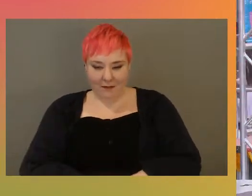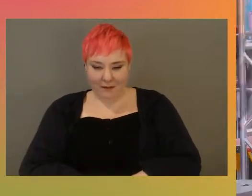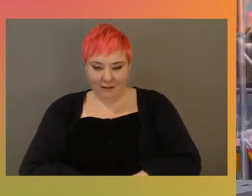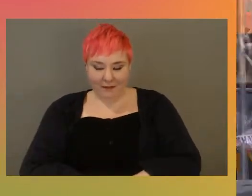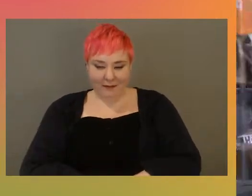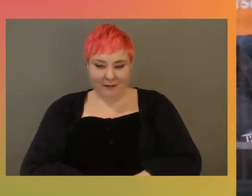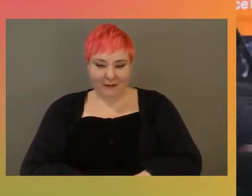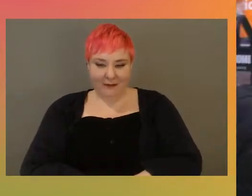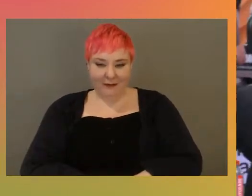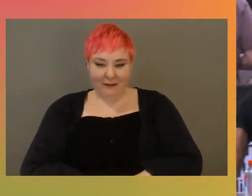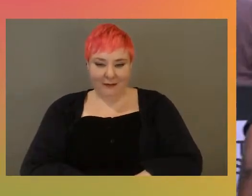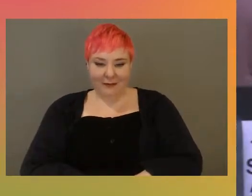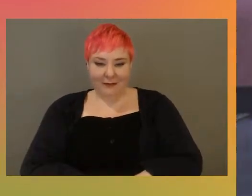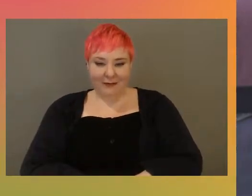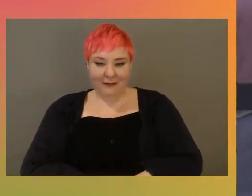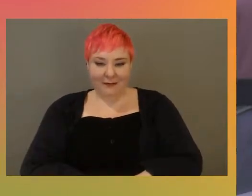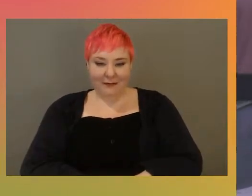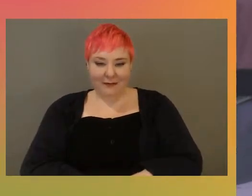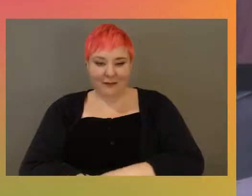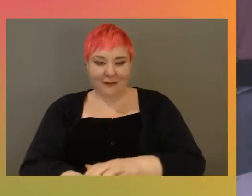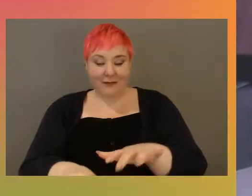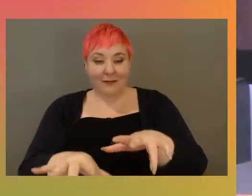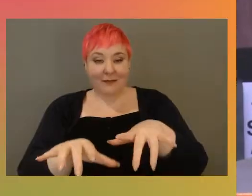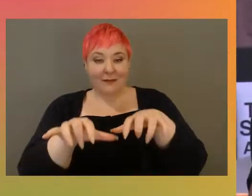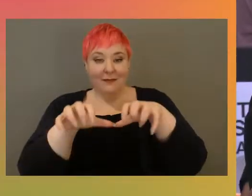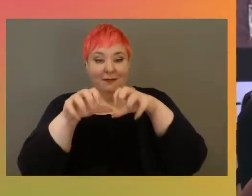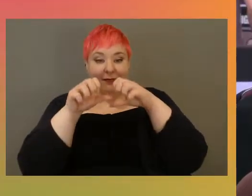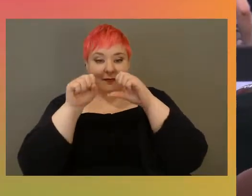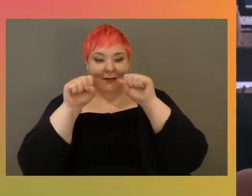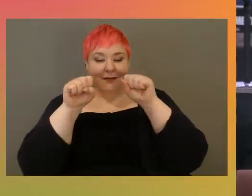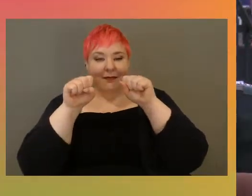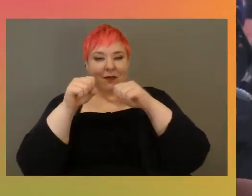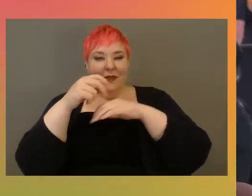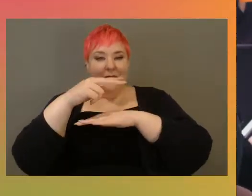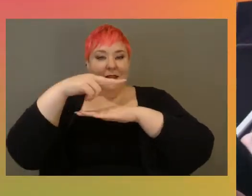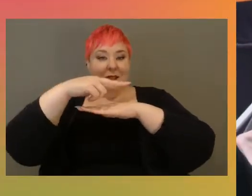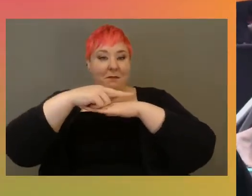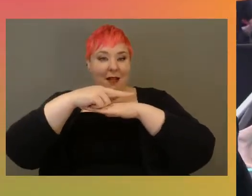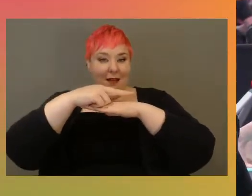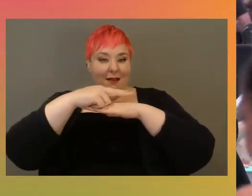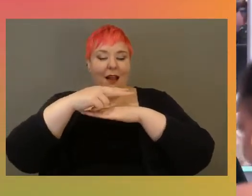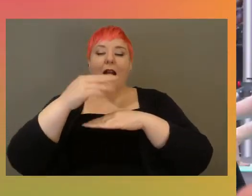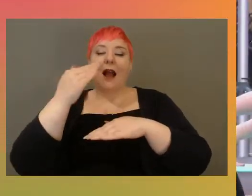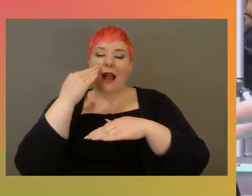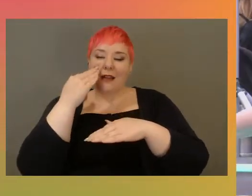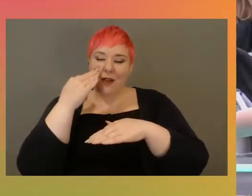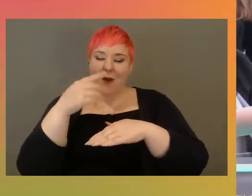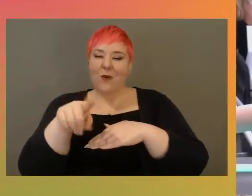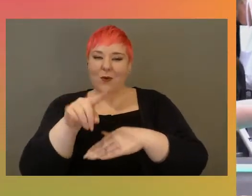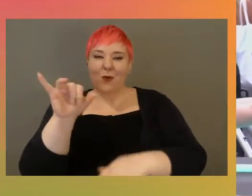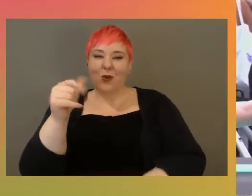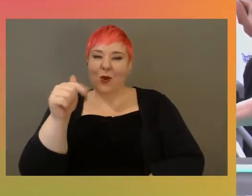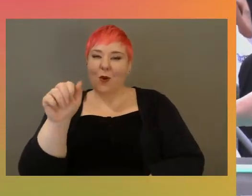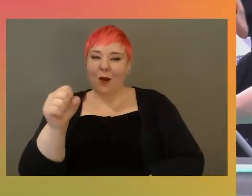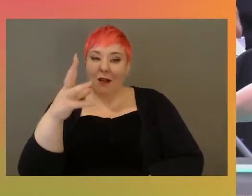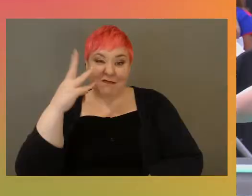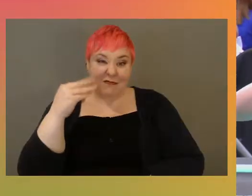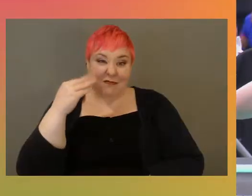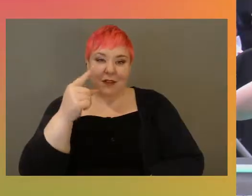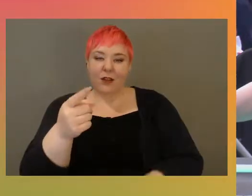WALK YOUR HANDS TO THE FRONT OF YOUR MAT. DOWNWARD FACING DOG. INHALE, FORWARD, TO PLANK